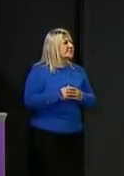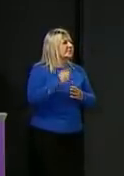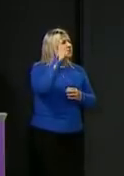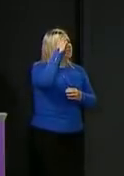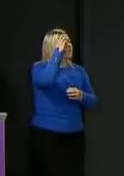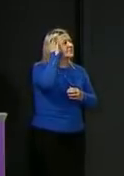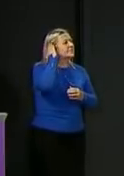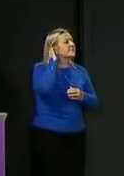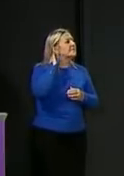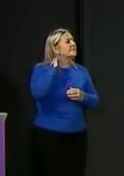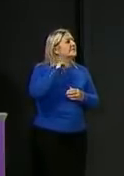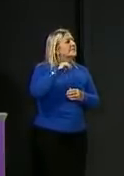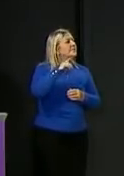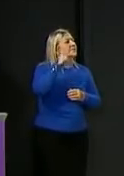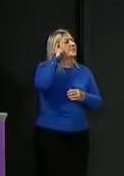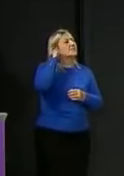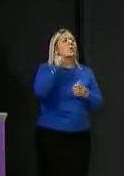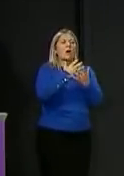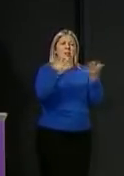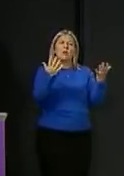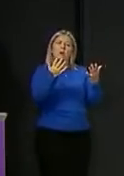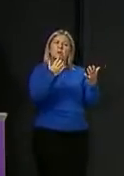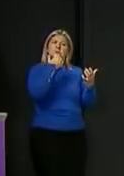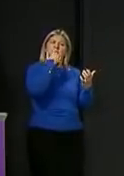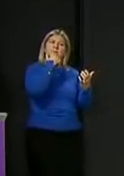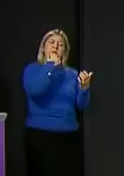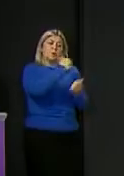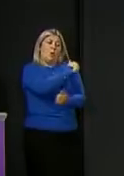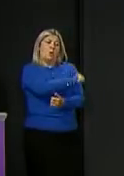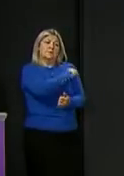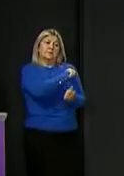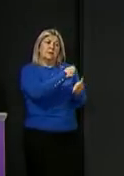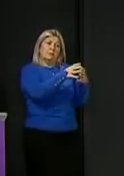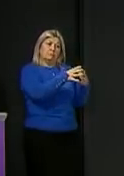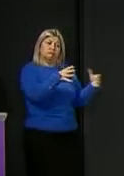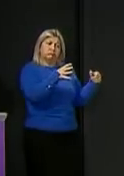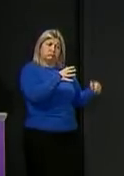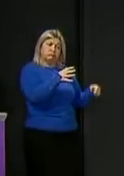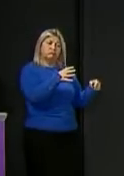and hospital transmissions, I just wanted to chase something Jeane Freeman said in